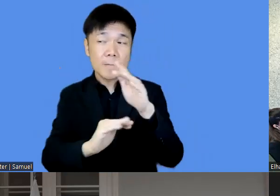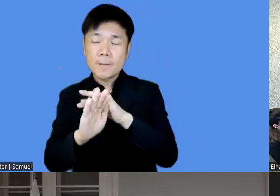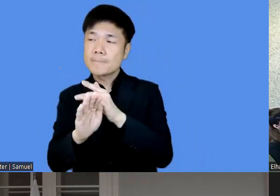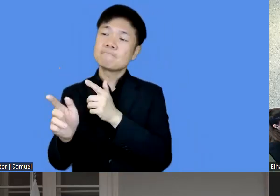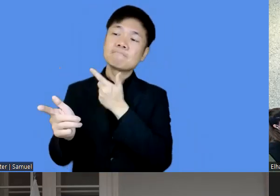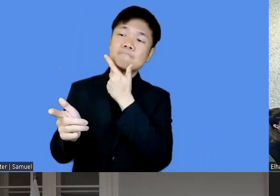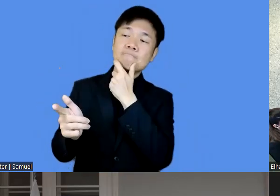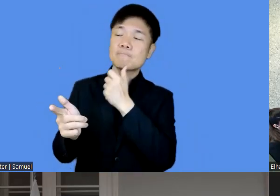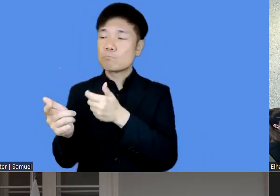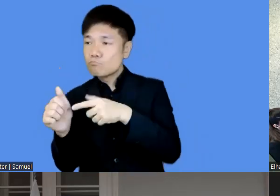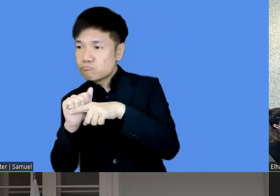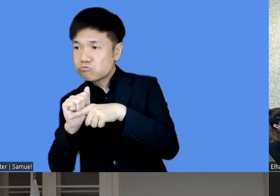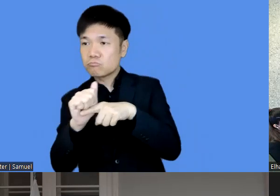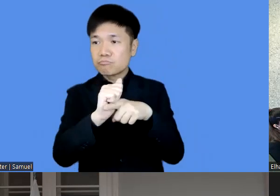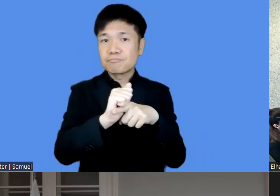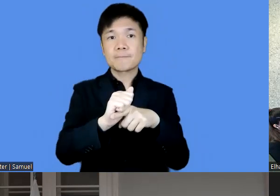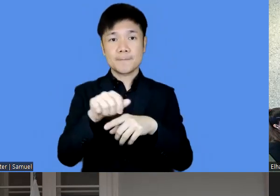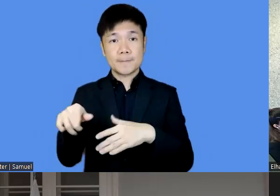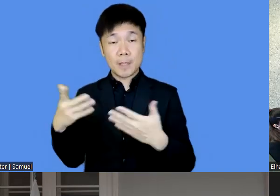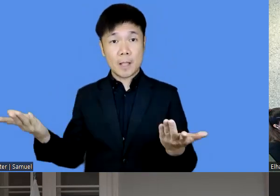They don't represent persons with disabilities within those trainings.